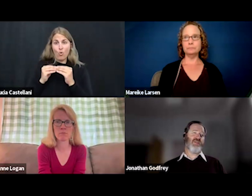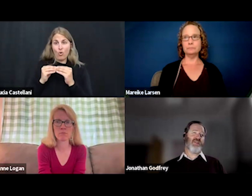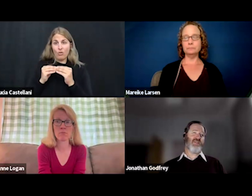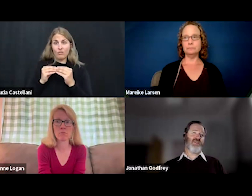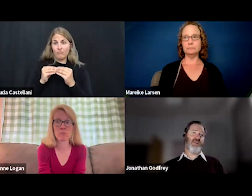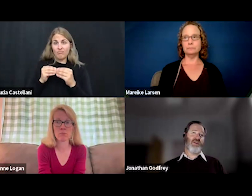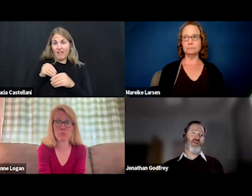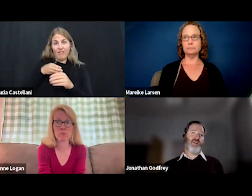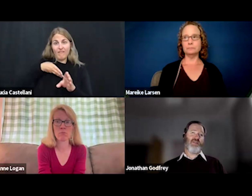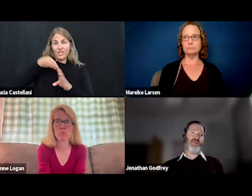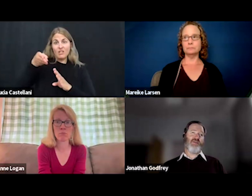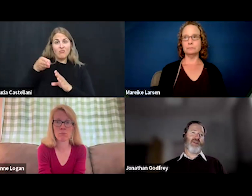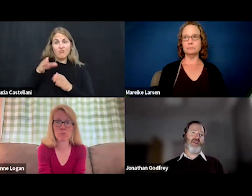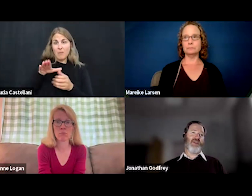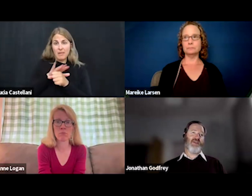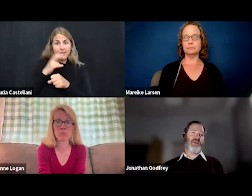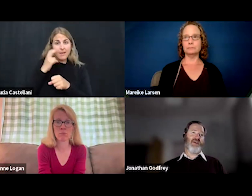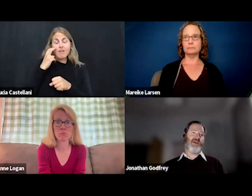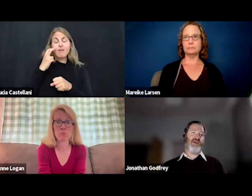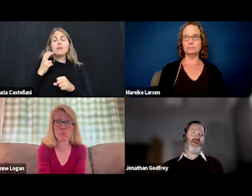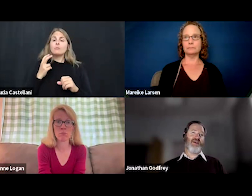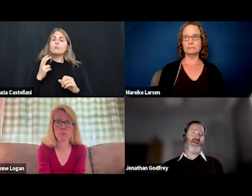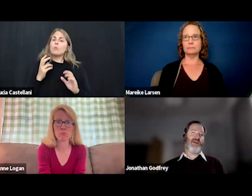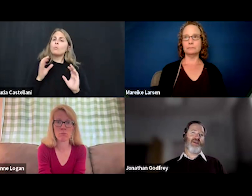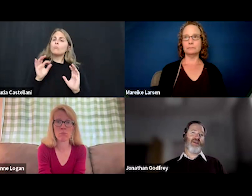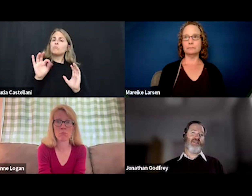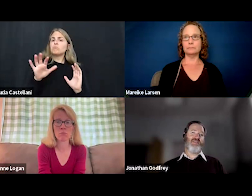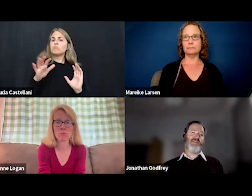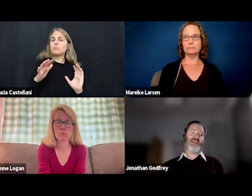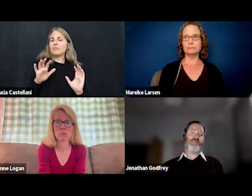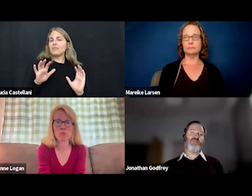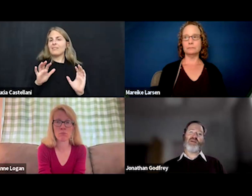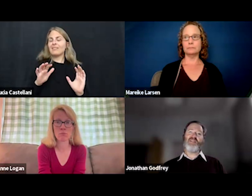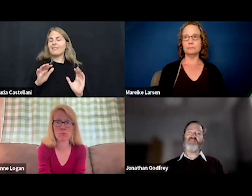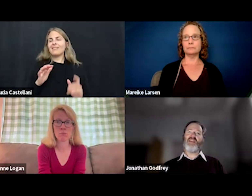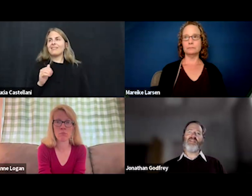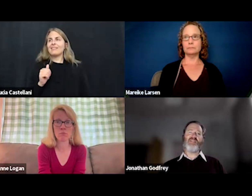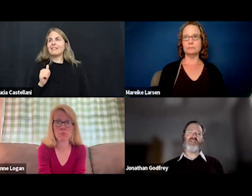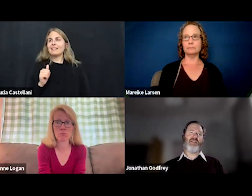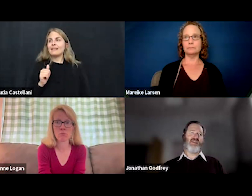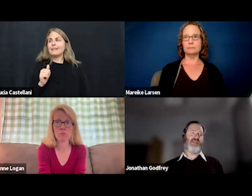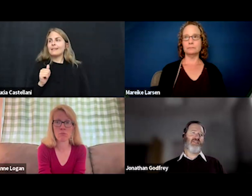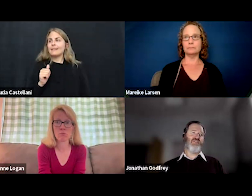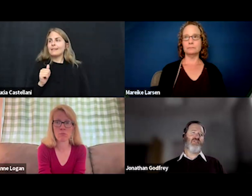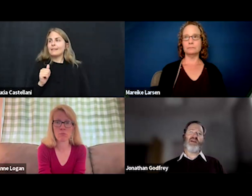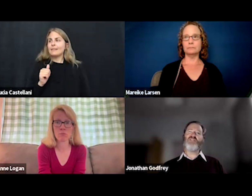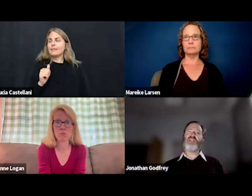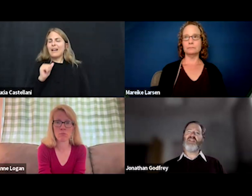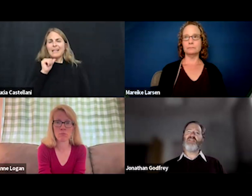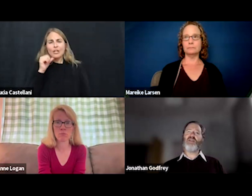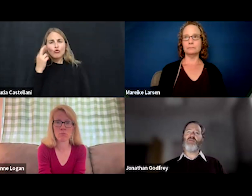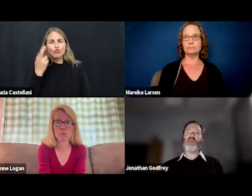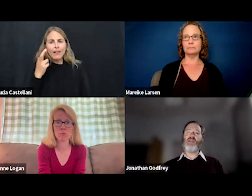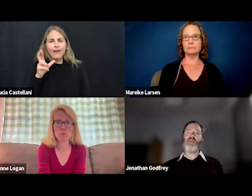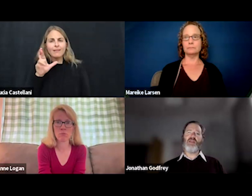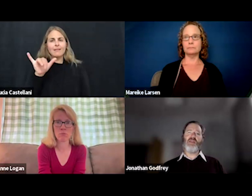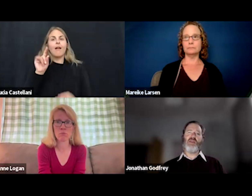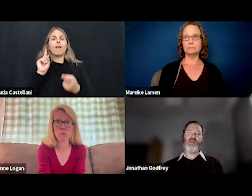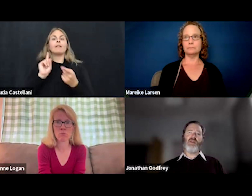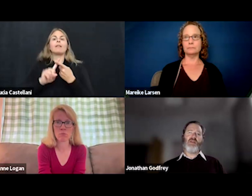So that's something I didn't come to understand until much later when